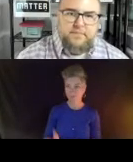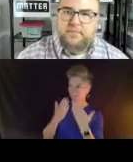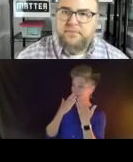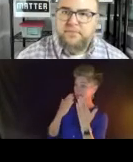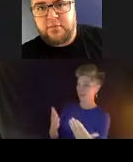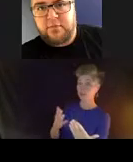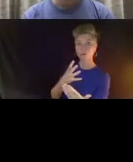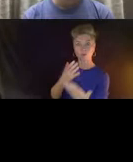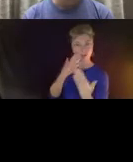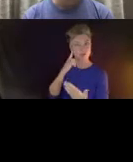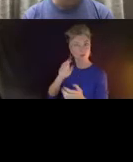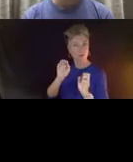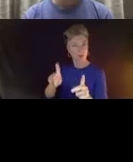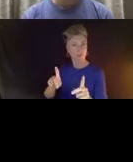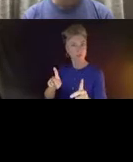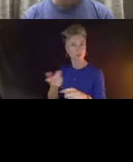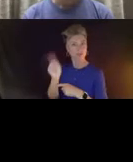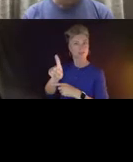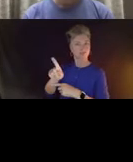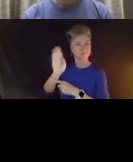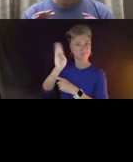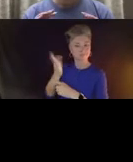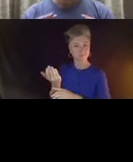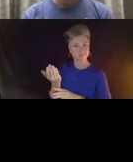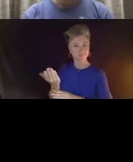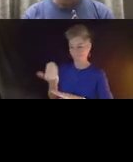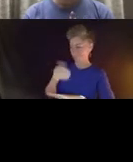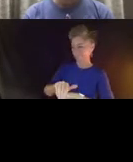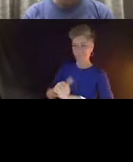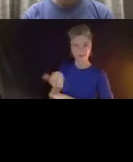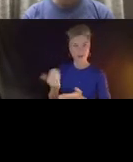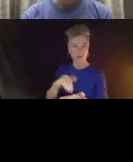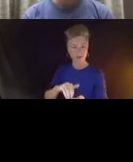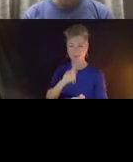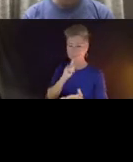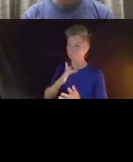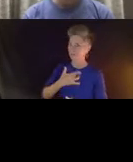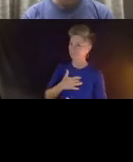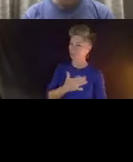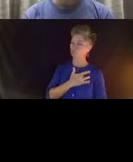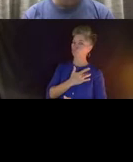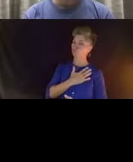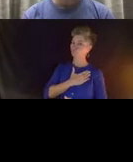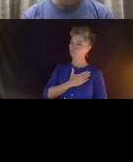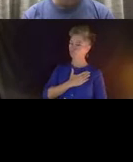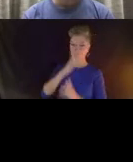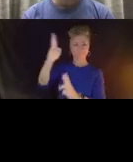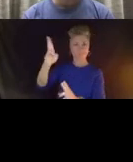to be back in front of everyone. I'm very, very honored to be here. This has been one of the highlights of my week